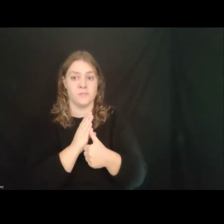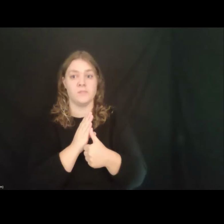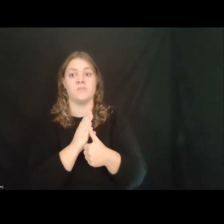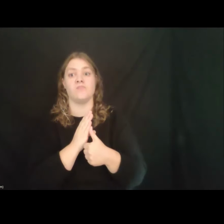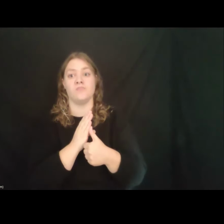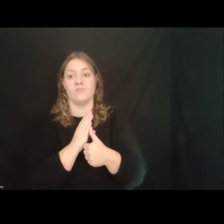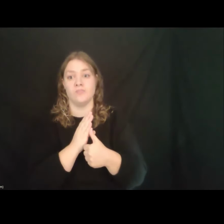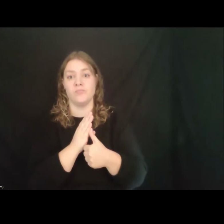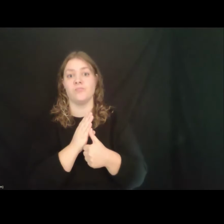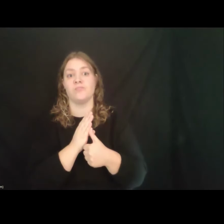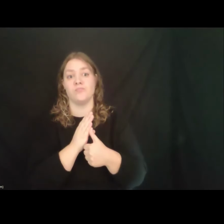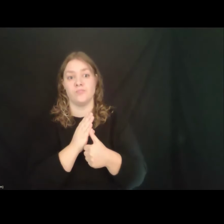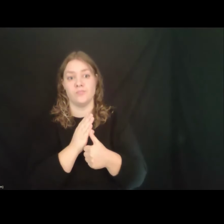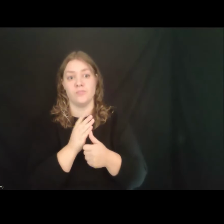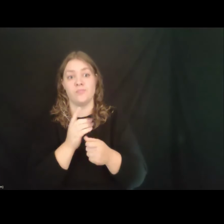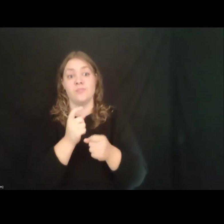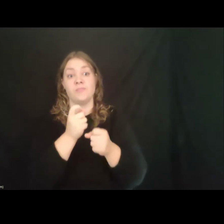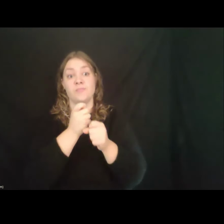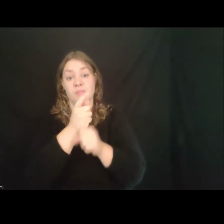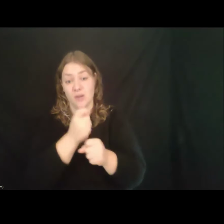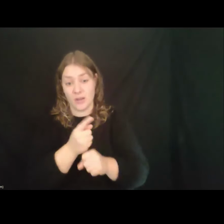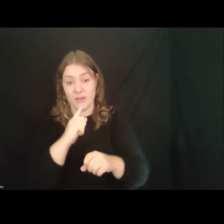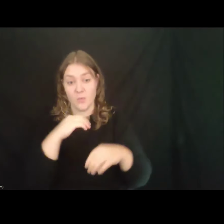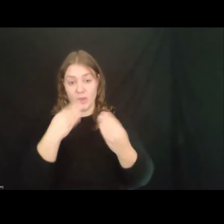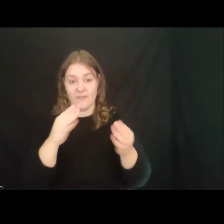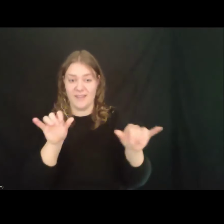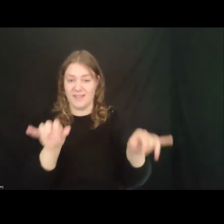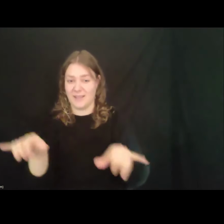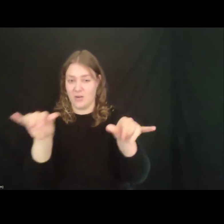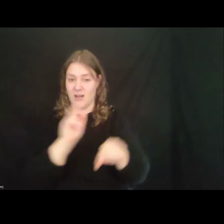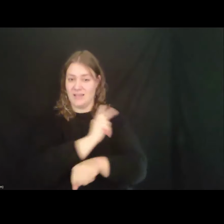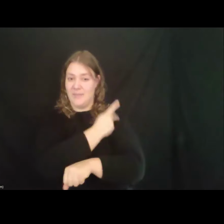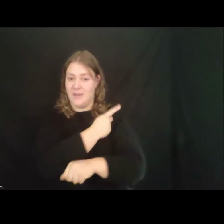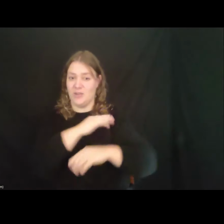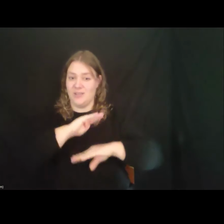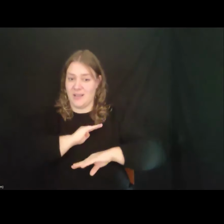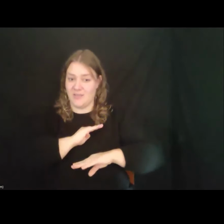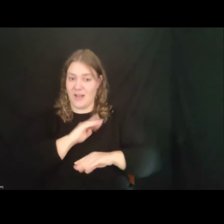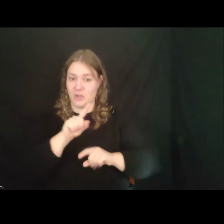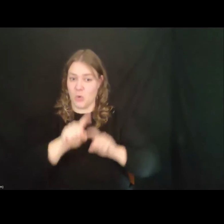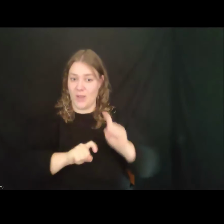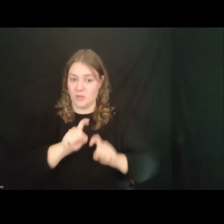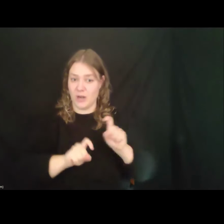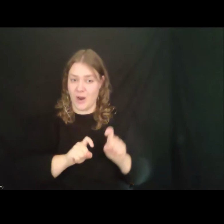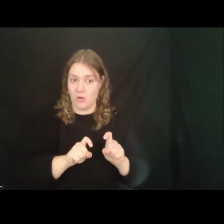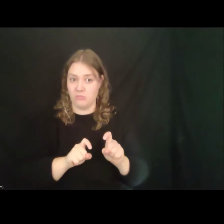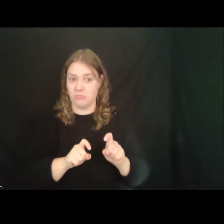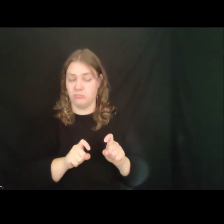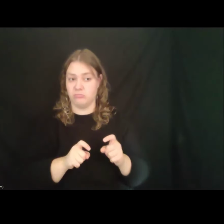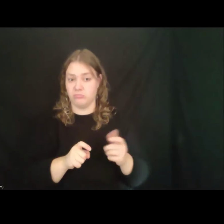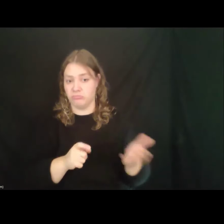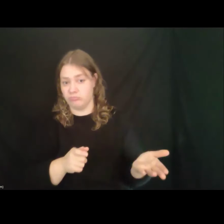give out a standardized patient satisfaction questionnaire um asking questions uh about